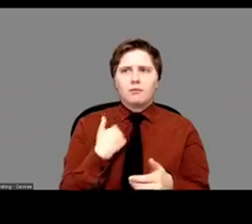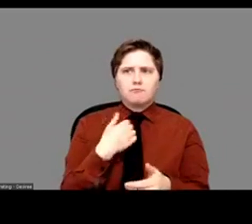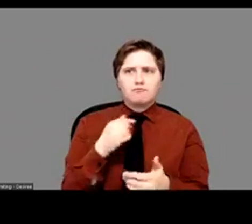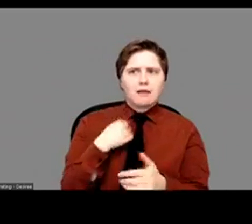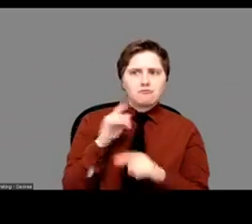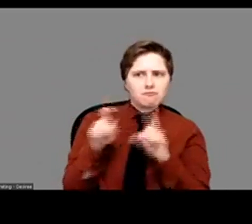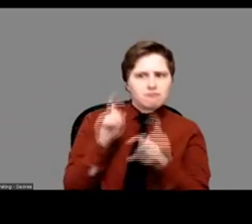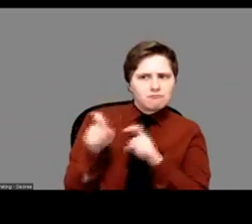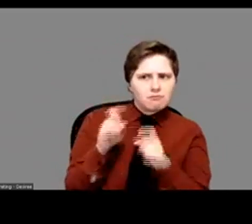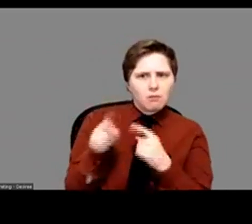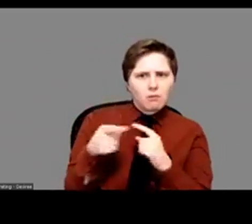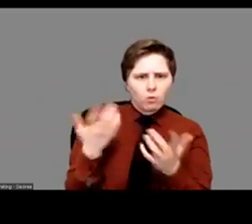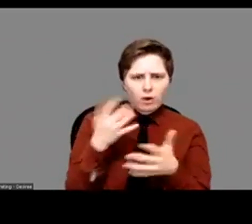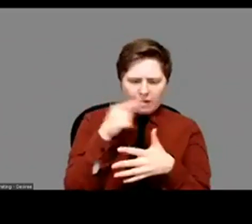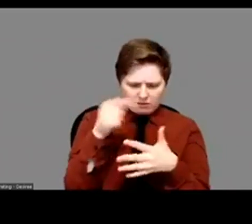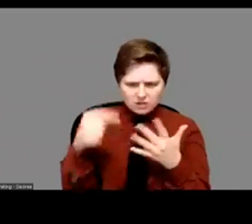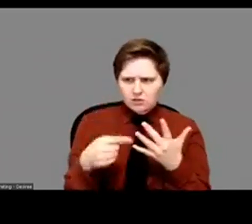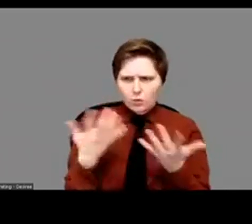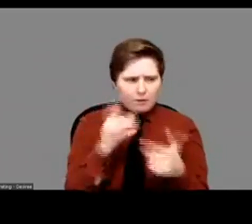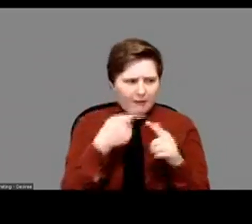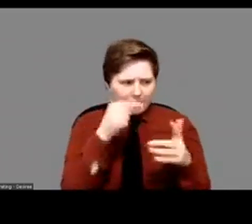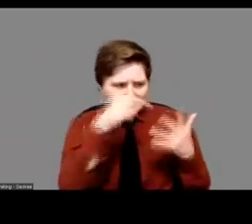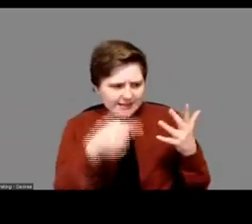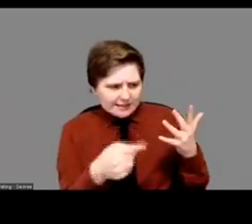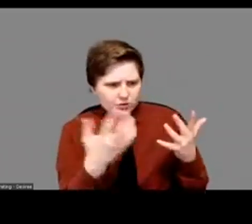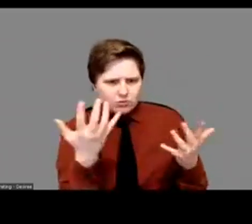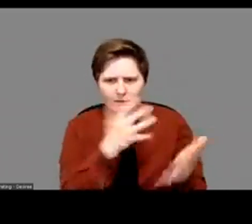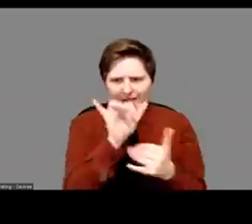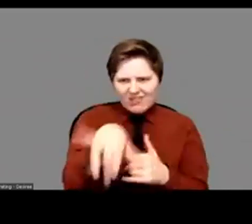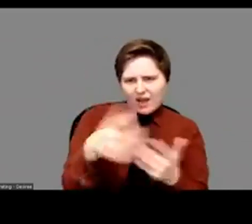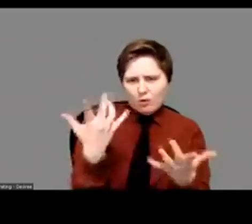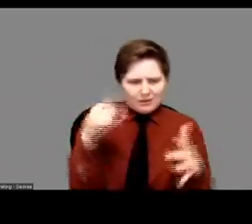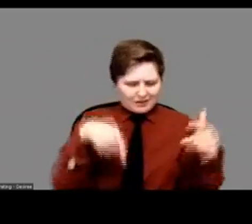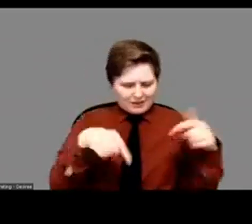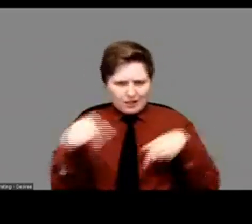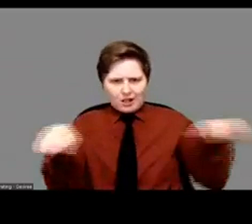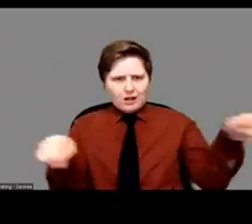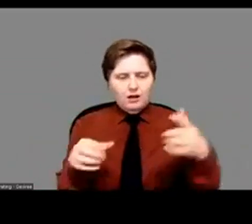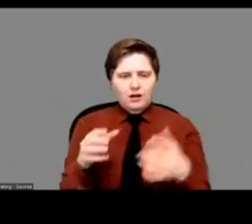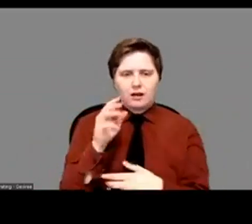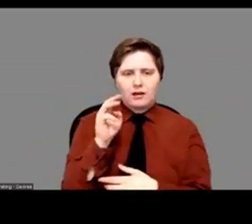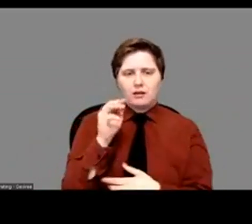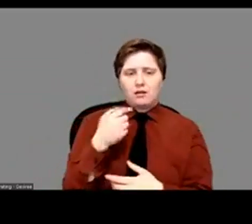well, what about a BNC? What about XY and Z? Various mayors ask those questions.